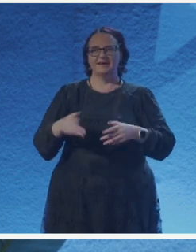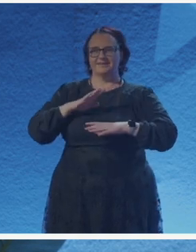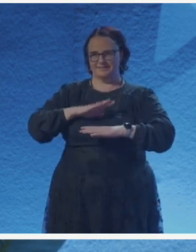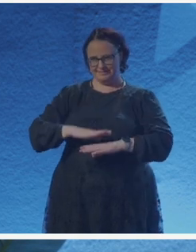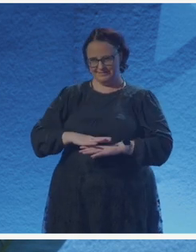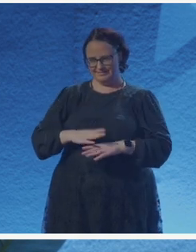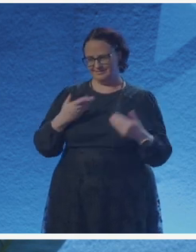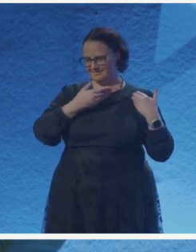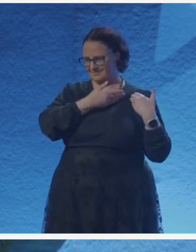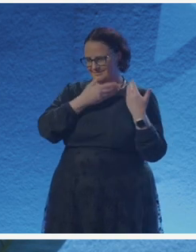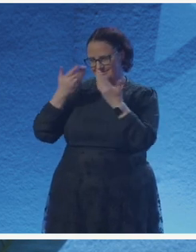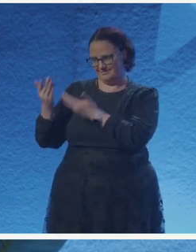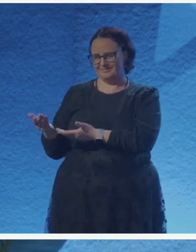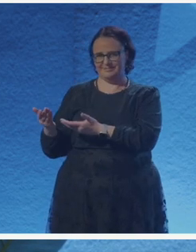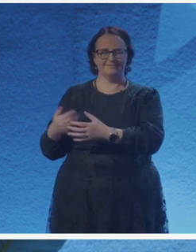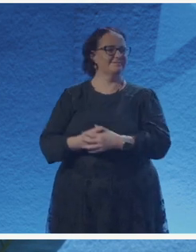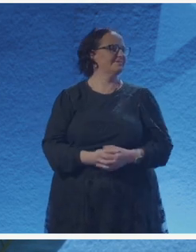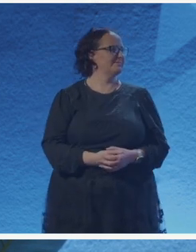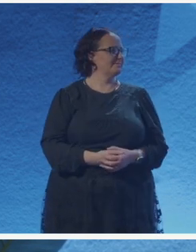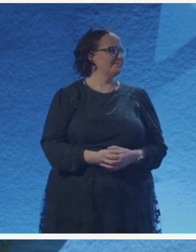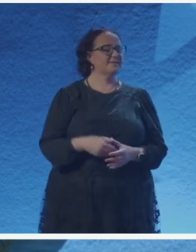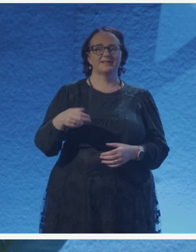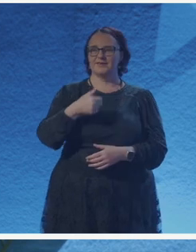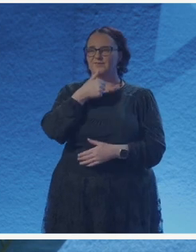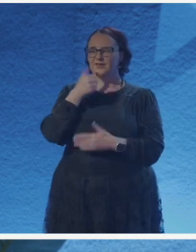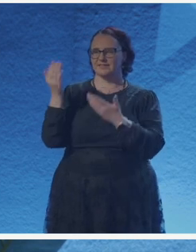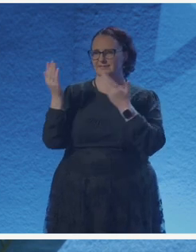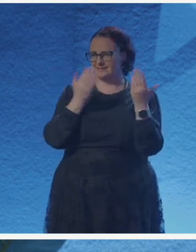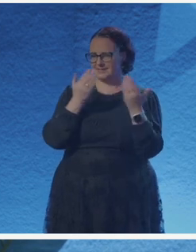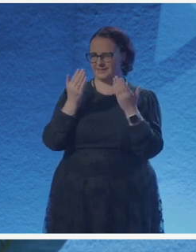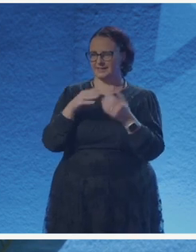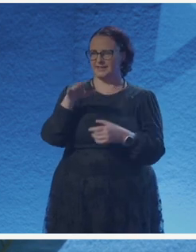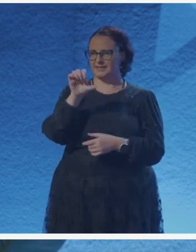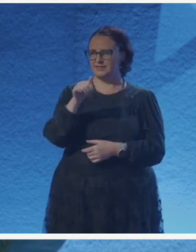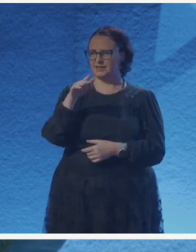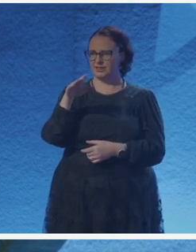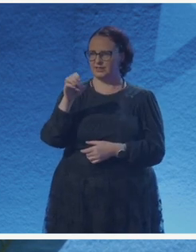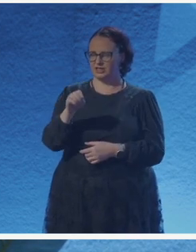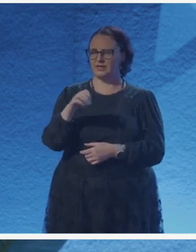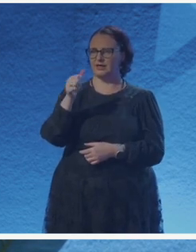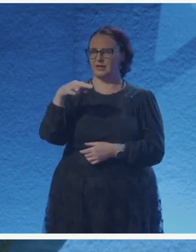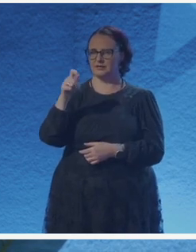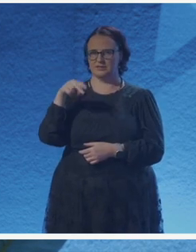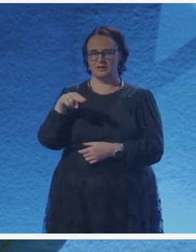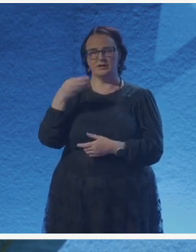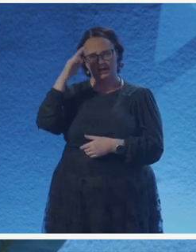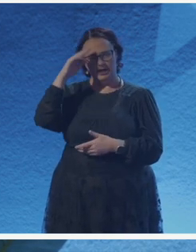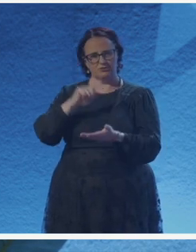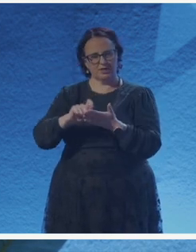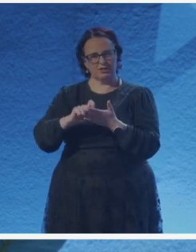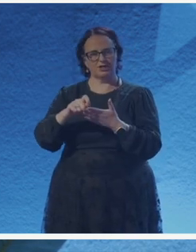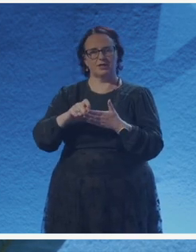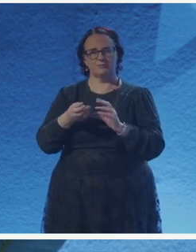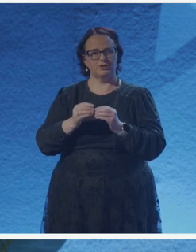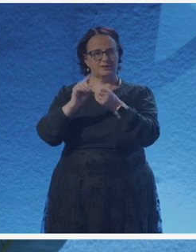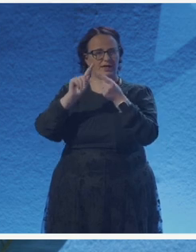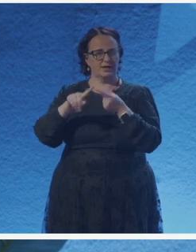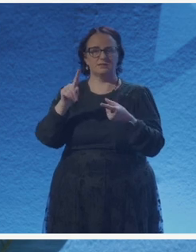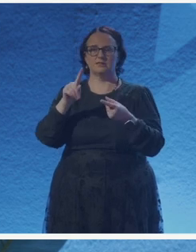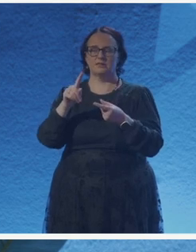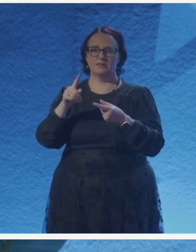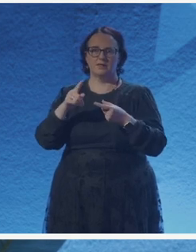Thank you.